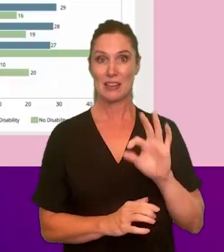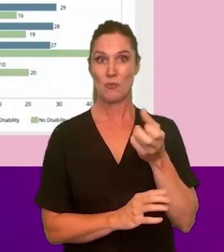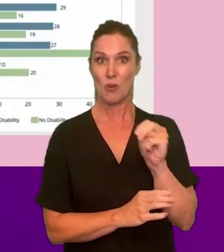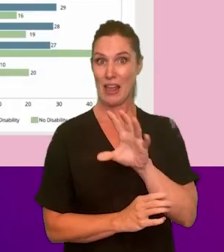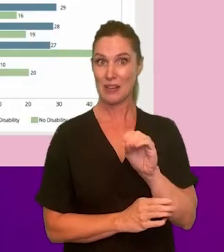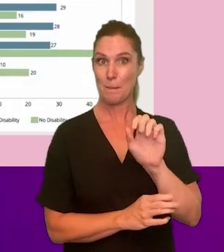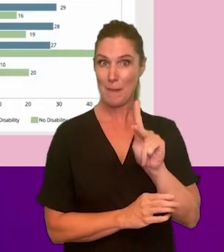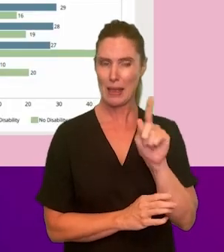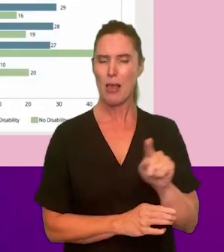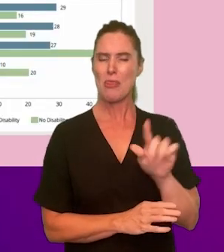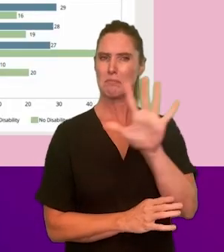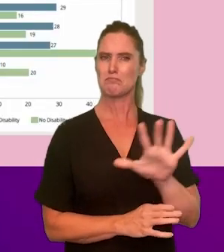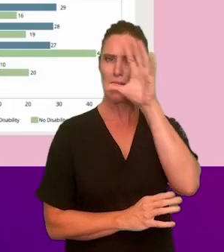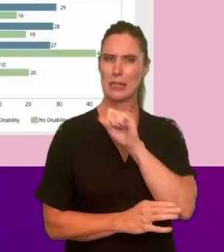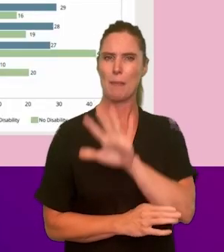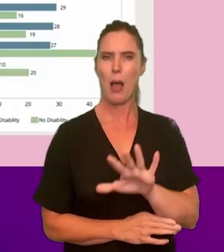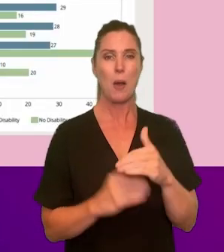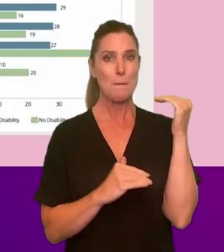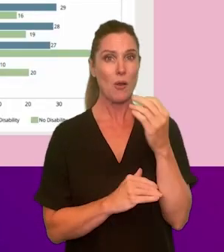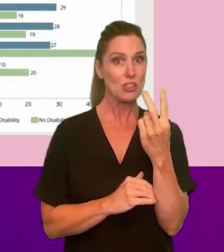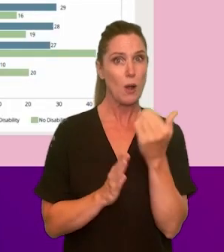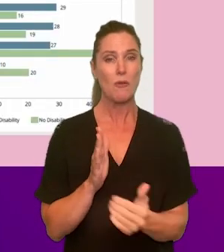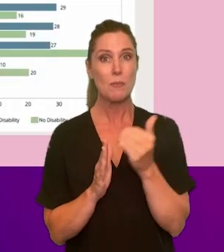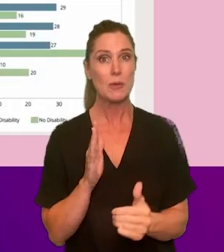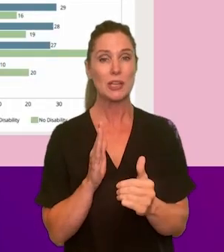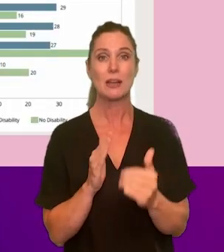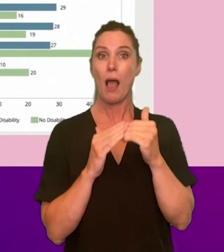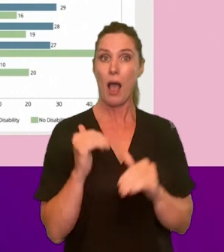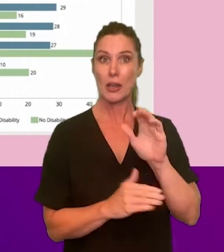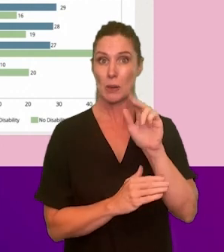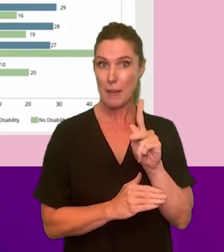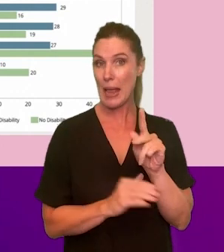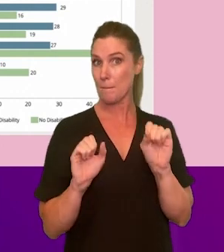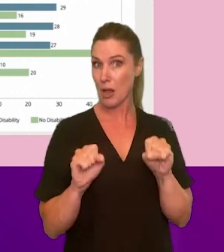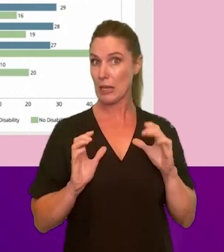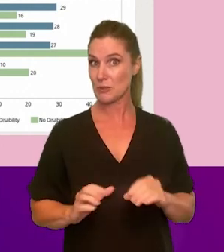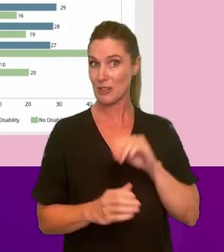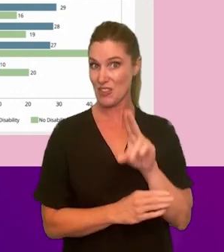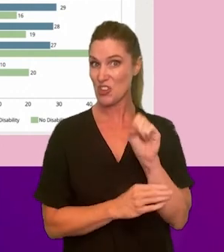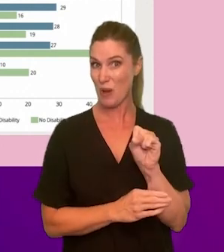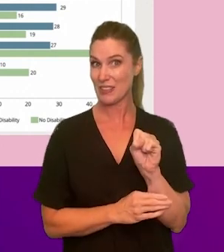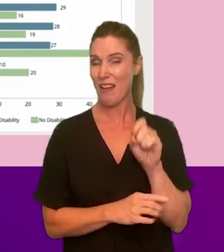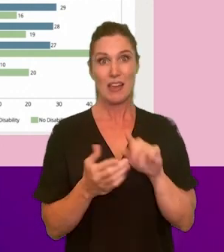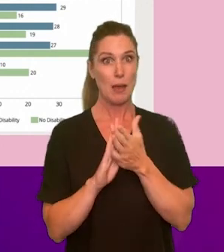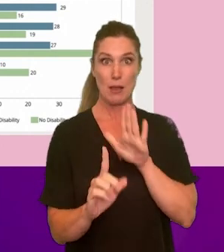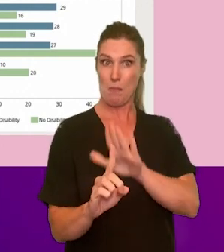they estimate that there is more than 12 million unbanked or underbanked prospect customers in the US alone who cannot become their customer